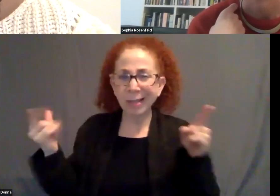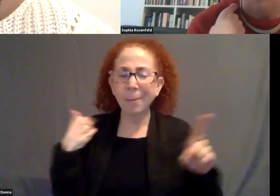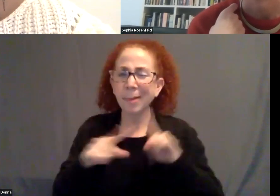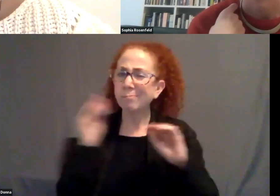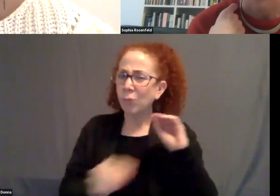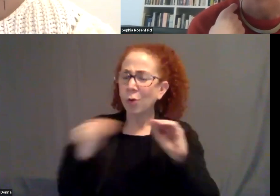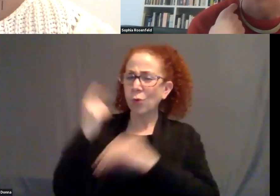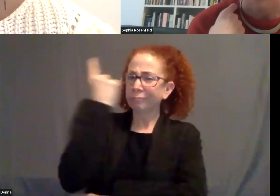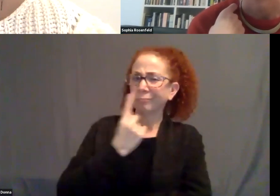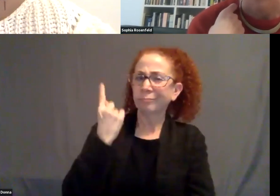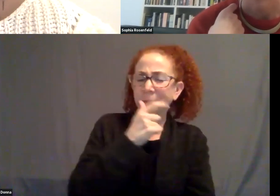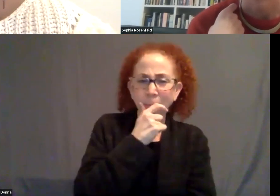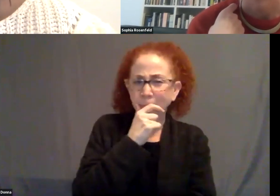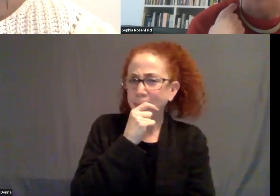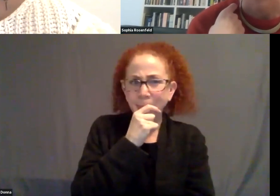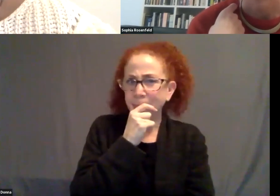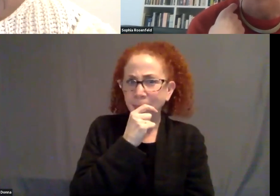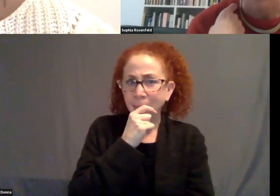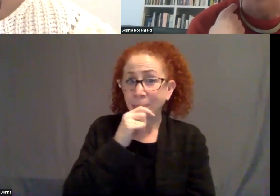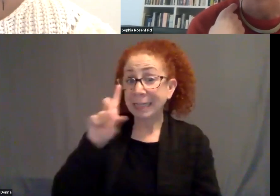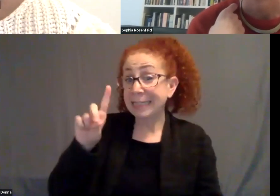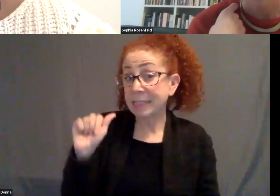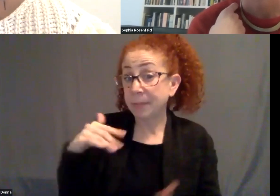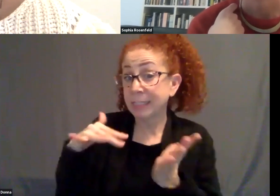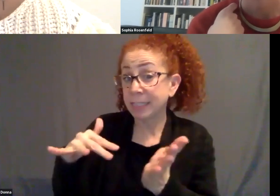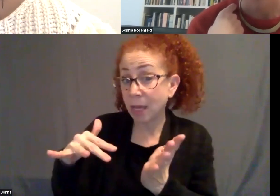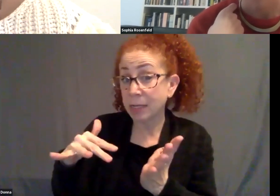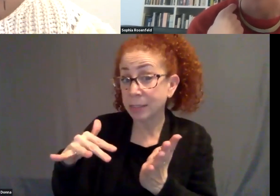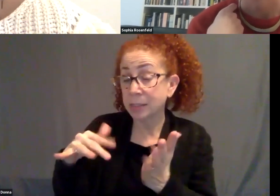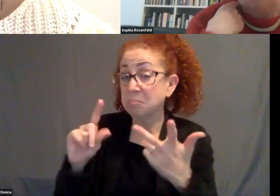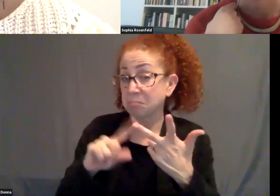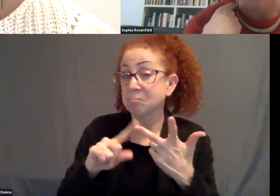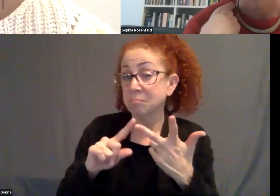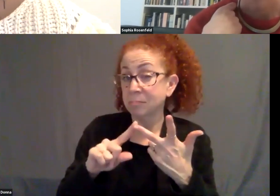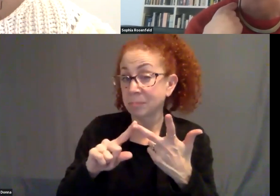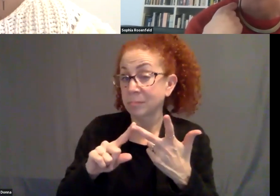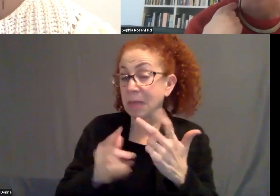if disability studies might be something that helps us think about--